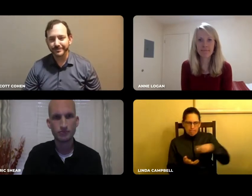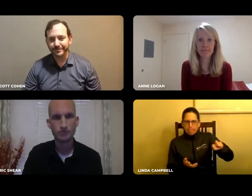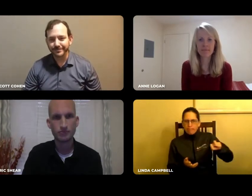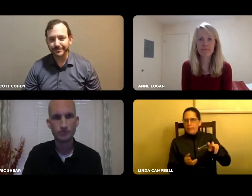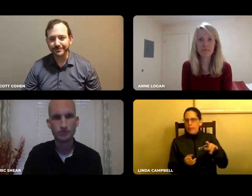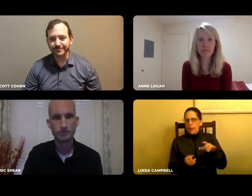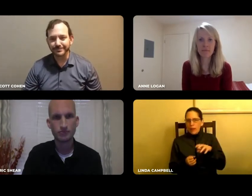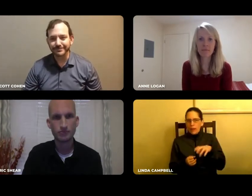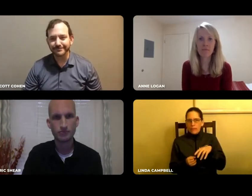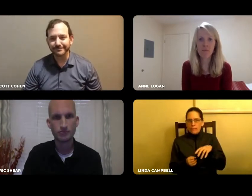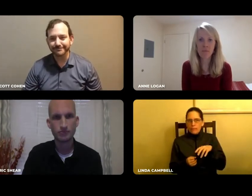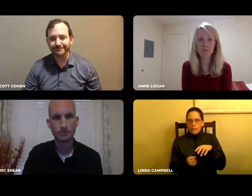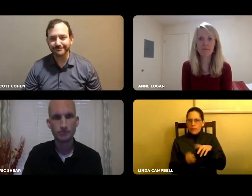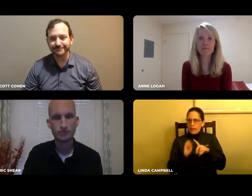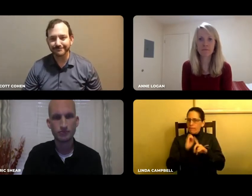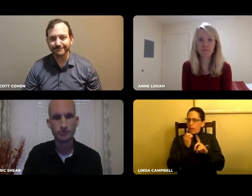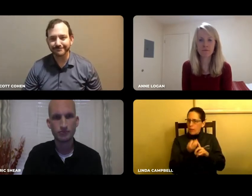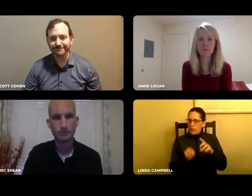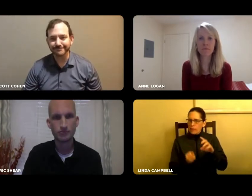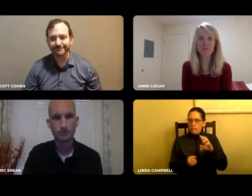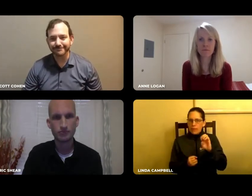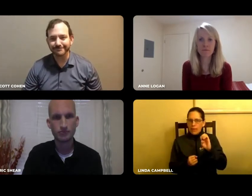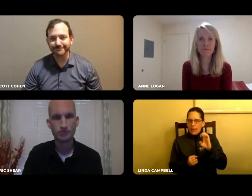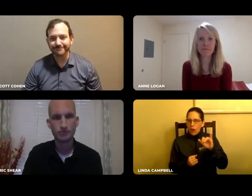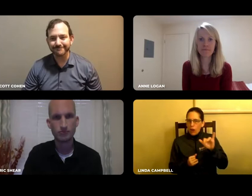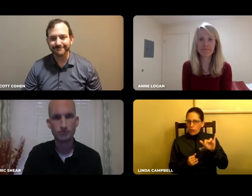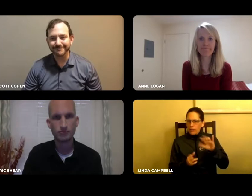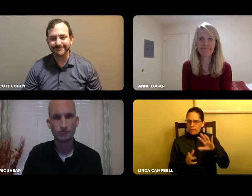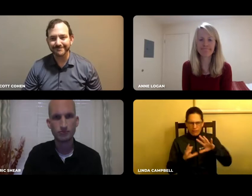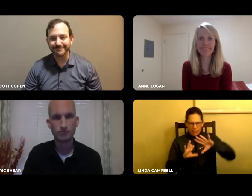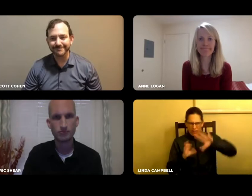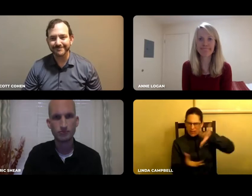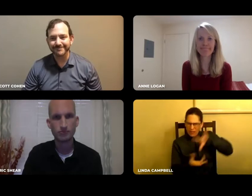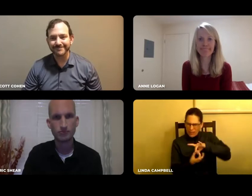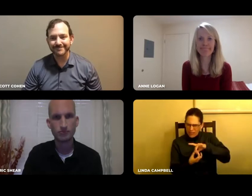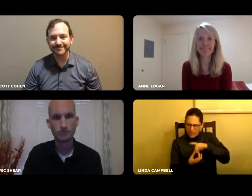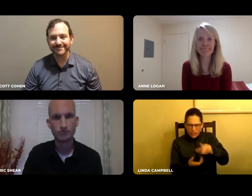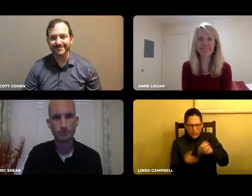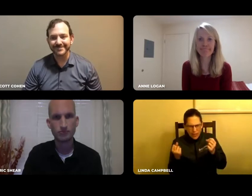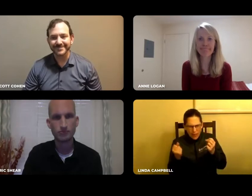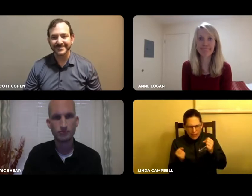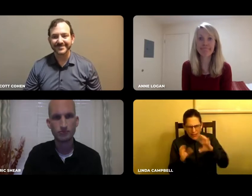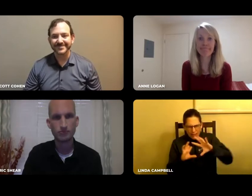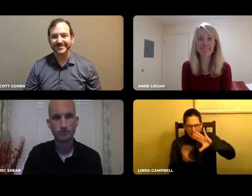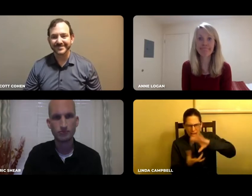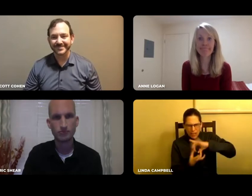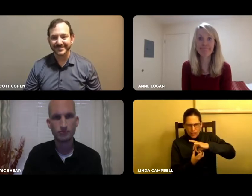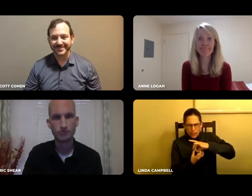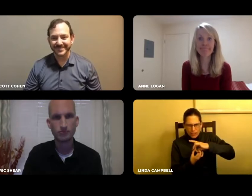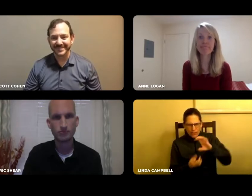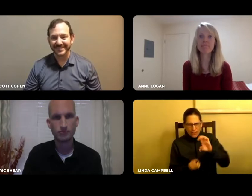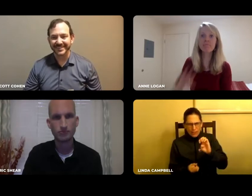I transitioned to environmental and ecology